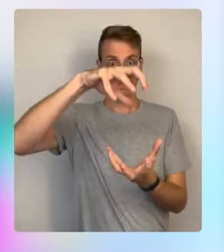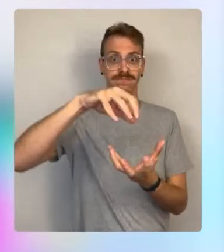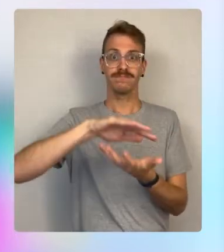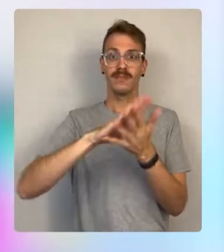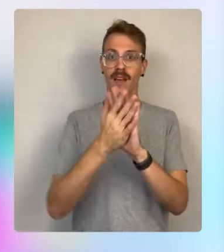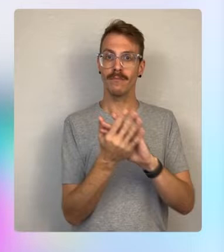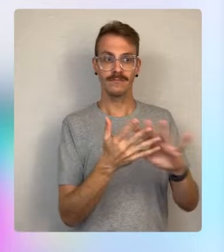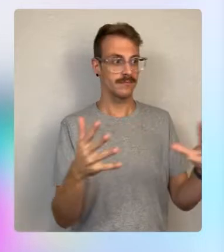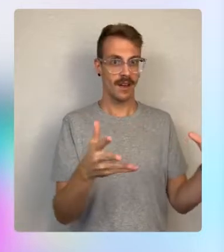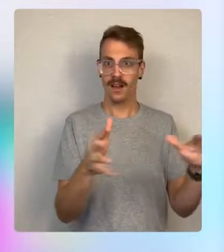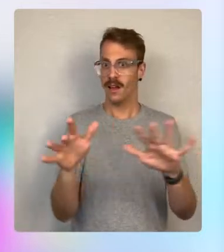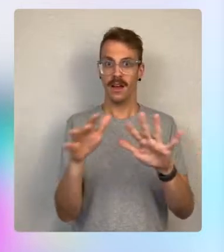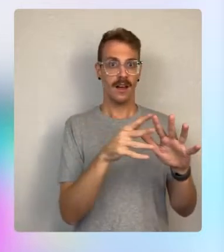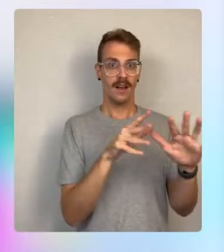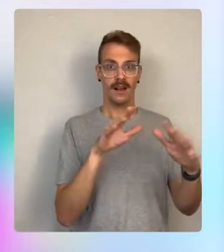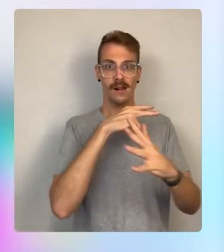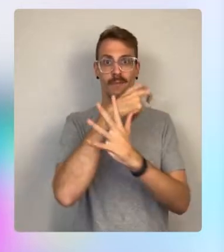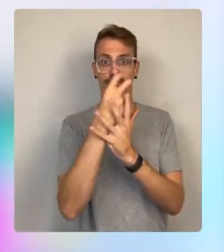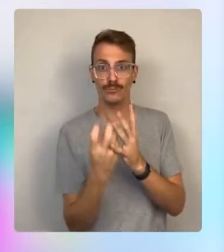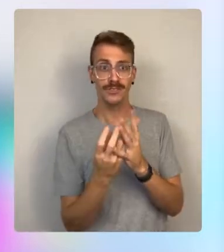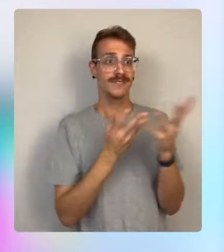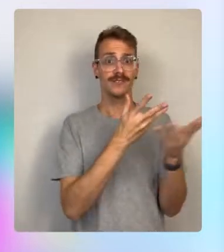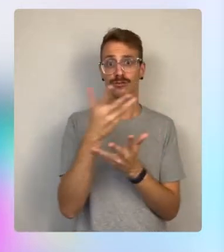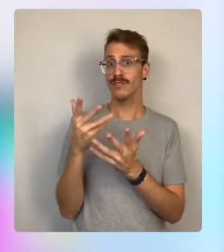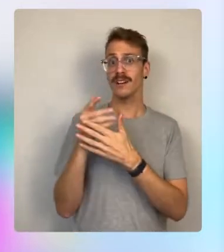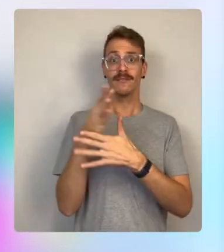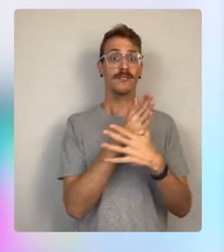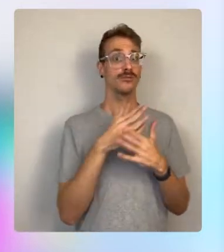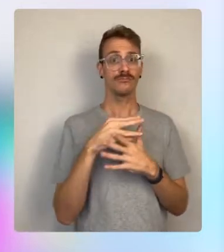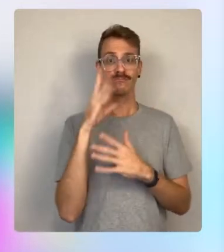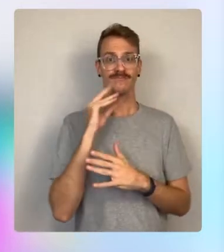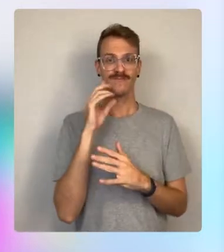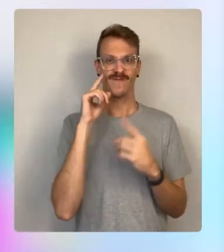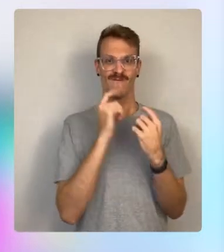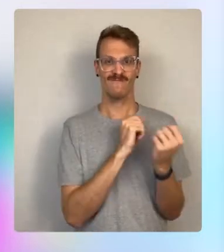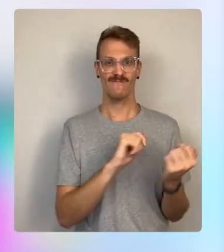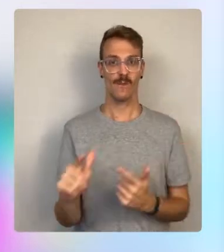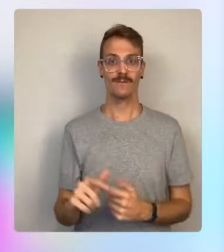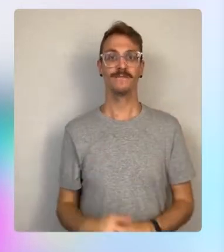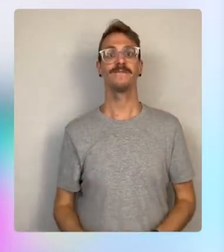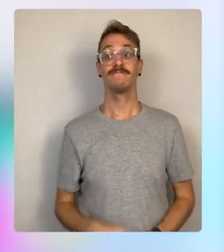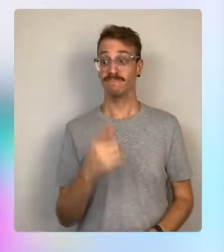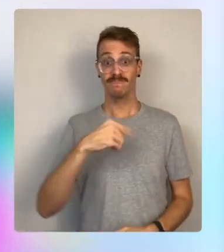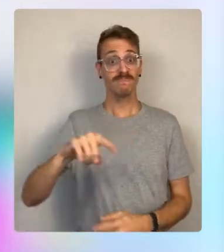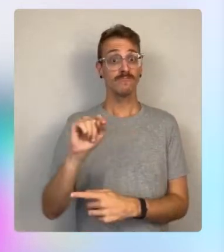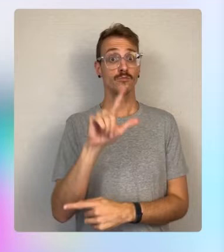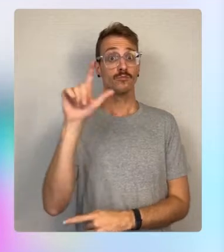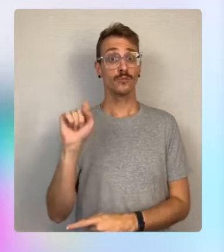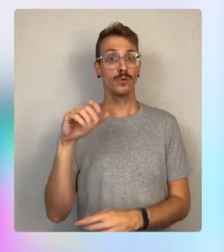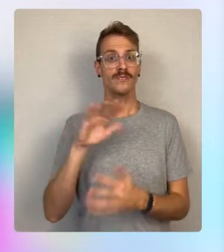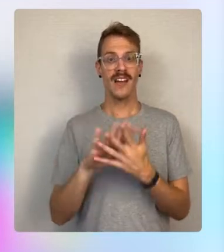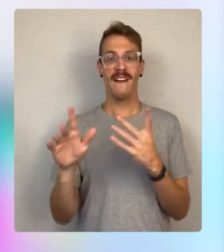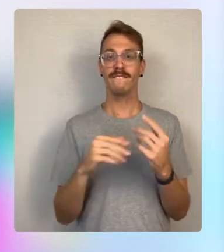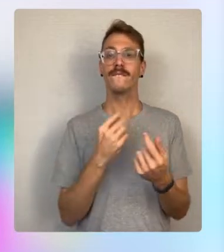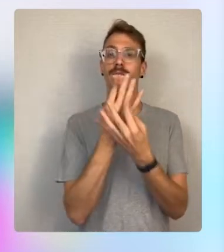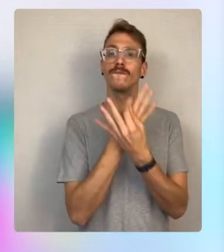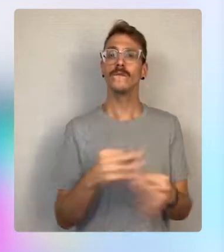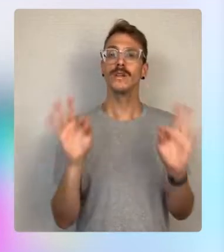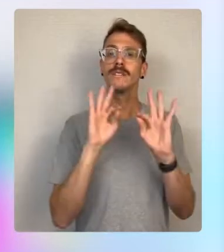into an immersive, interactive, shareable experience. With these tools, there is a freedom and physicality